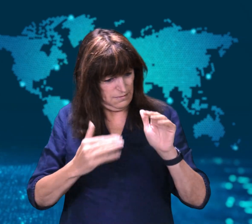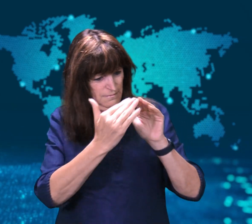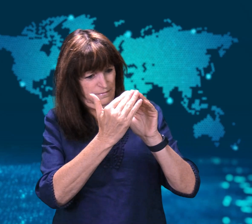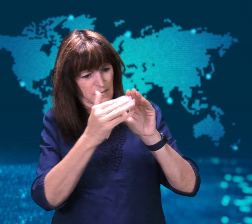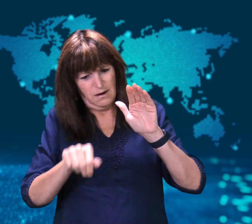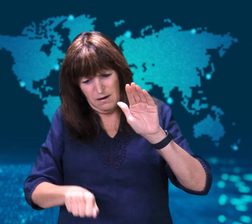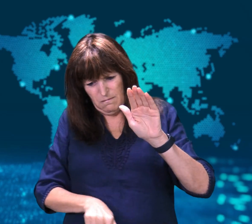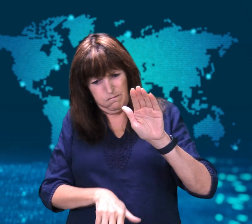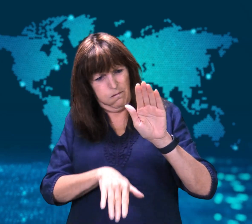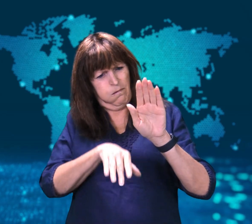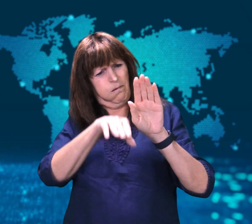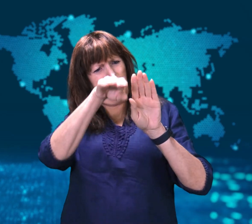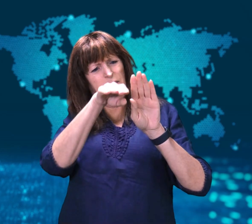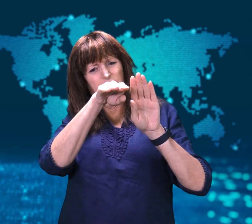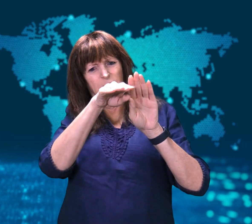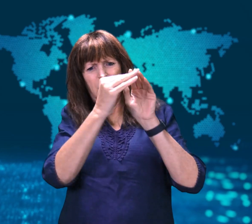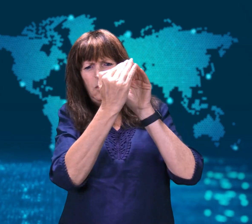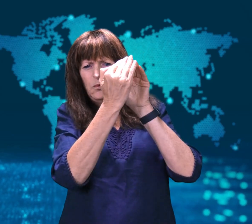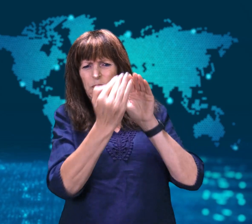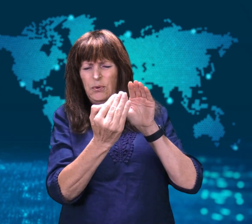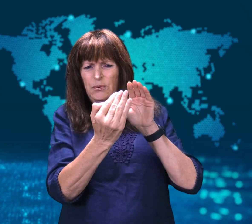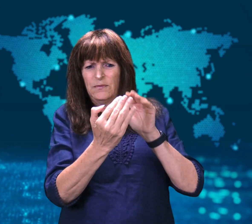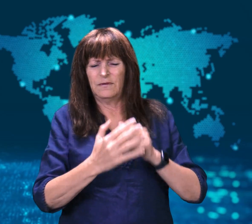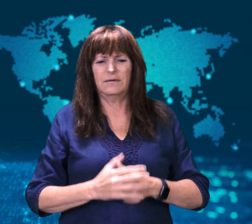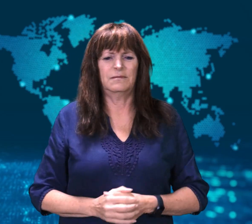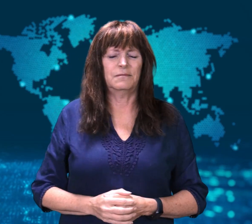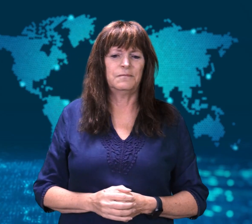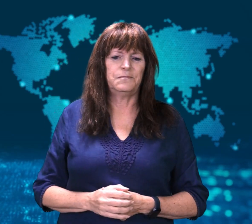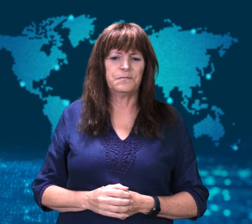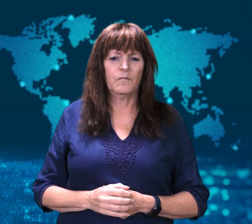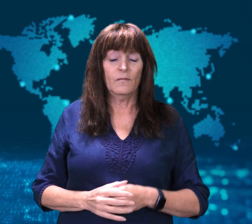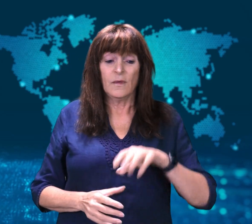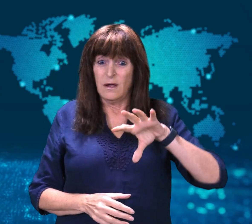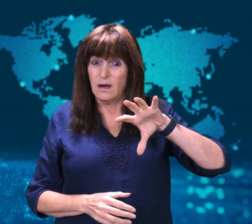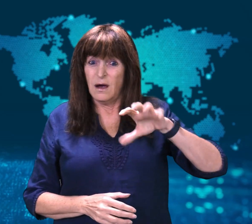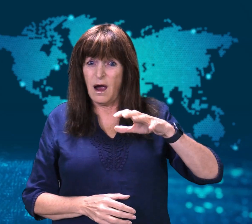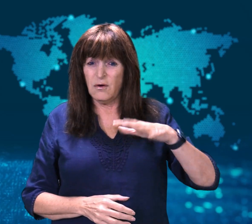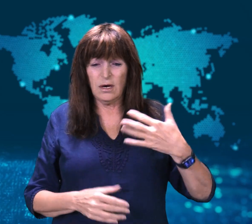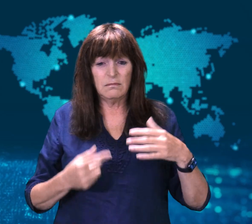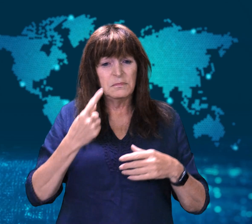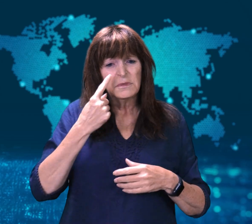Some houses were flooded up to their roofs.